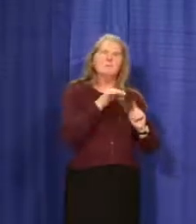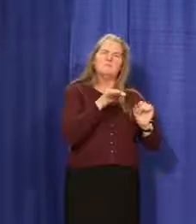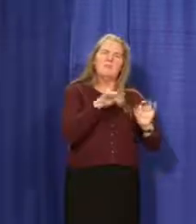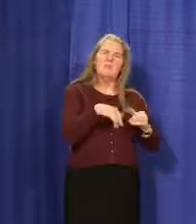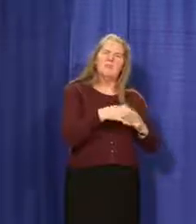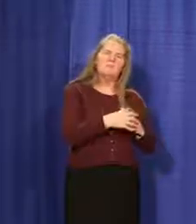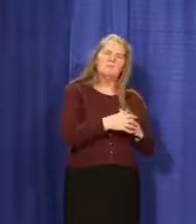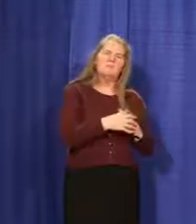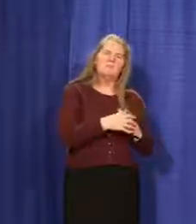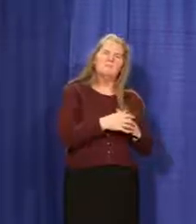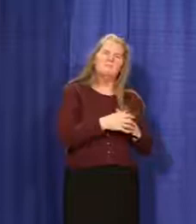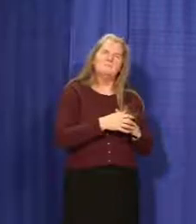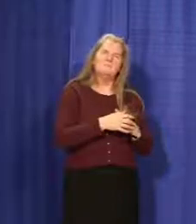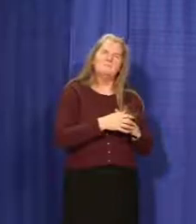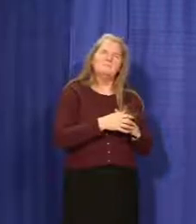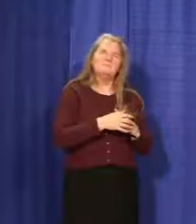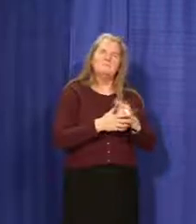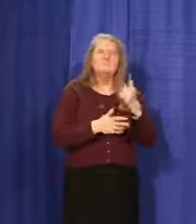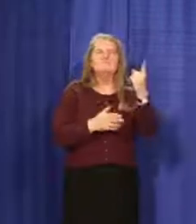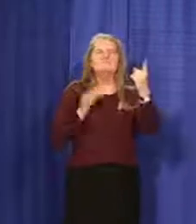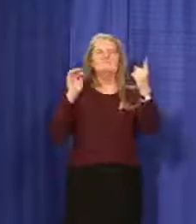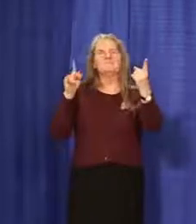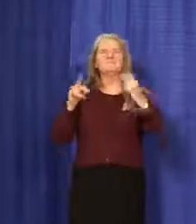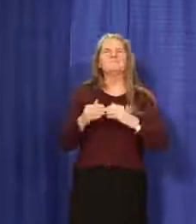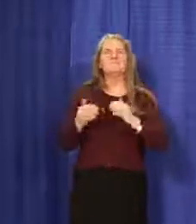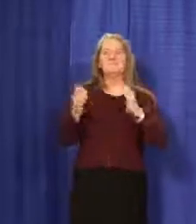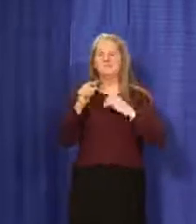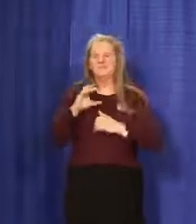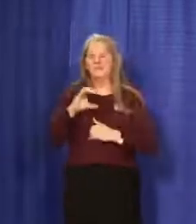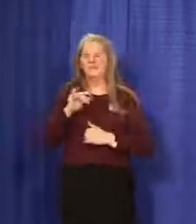it. All right, next we have